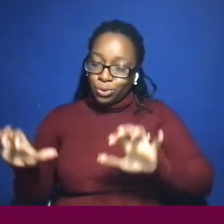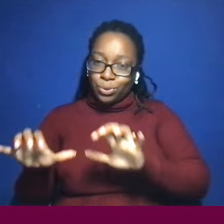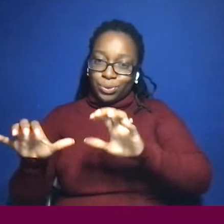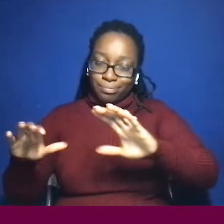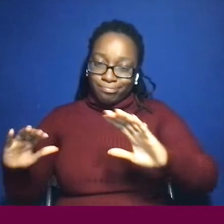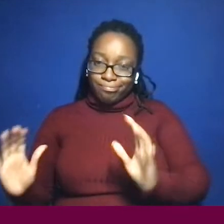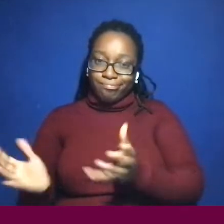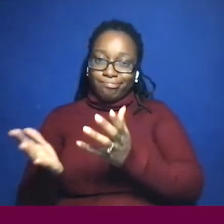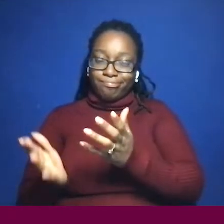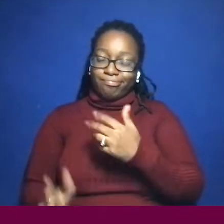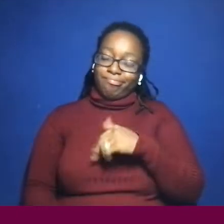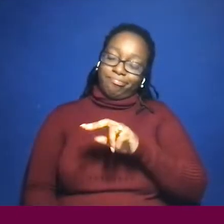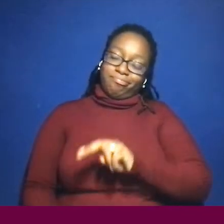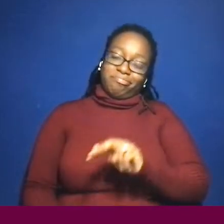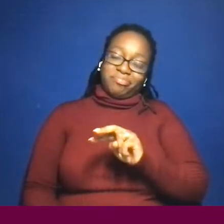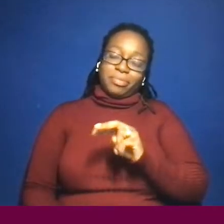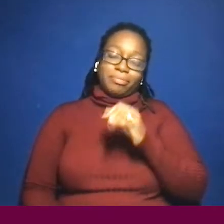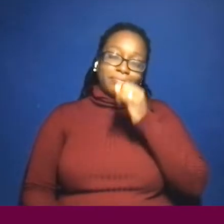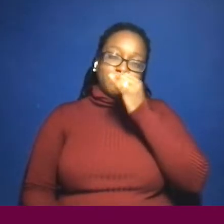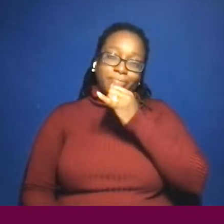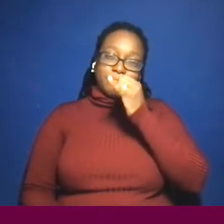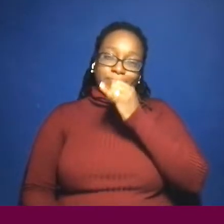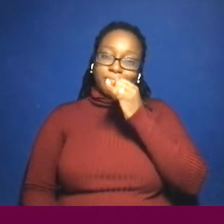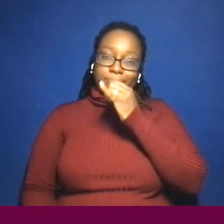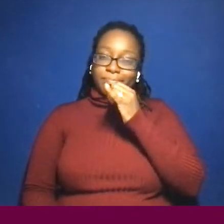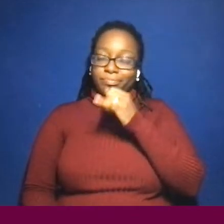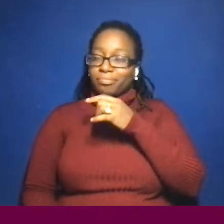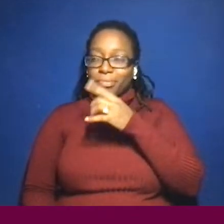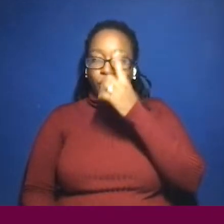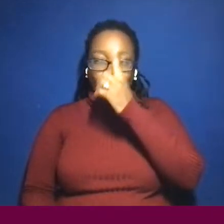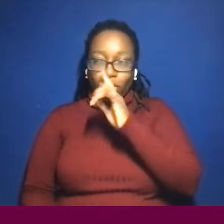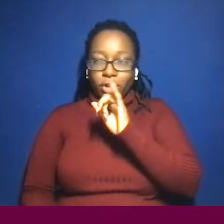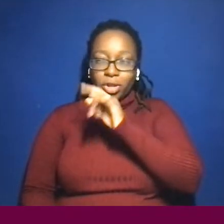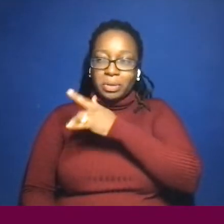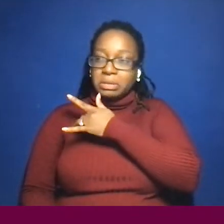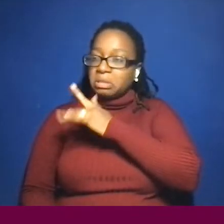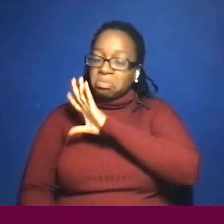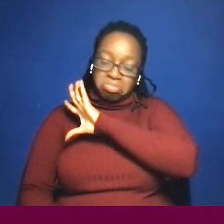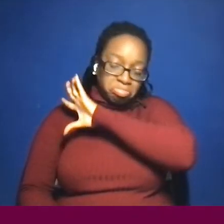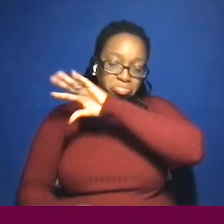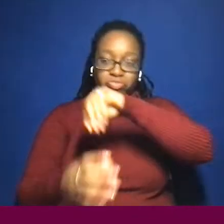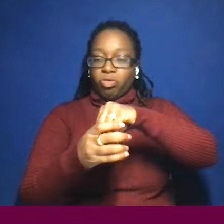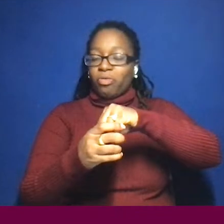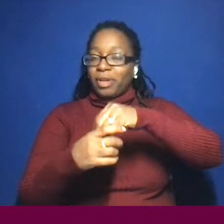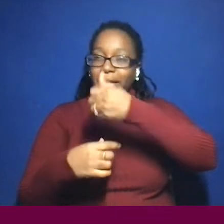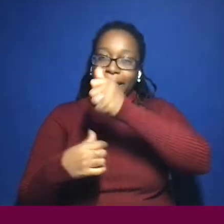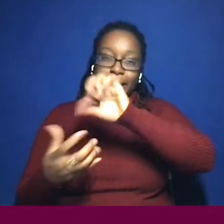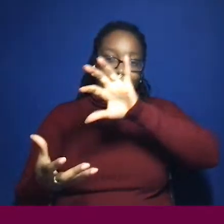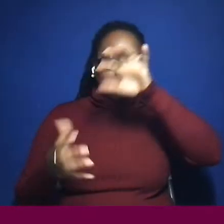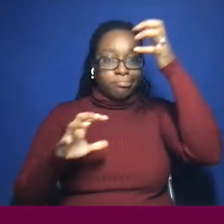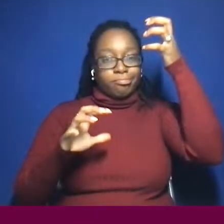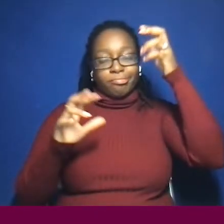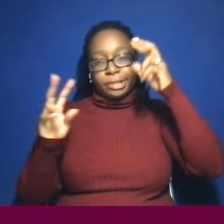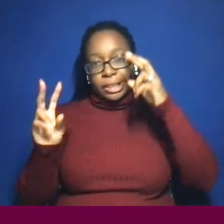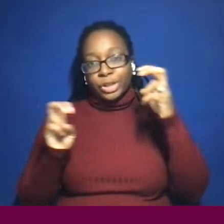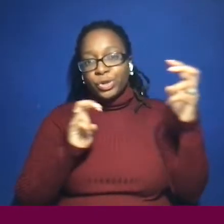you're always at the center of issues, or every disaster that comes up, you're at the center of